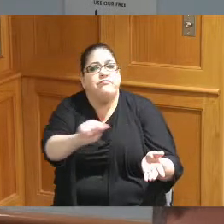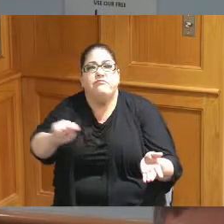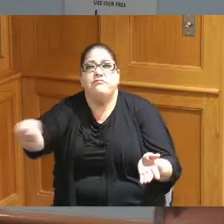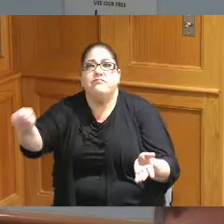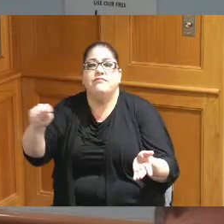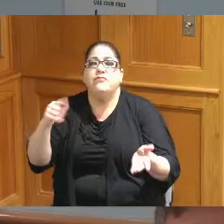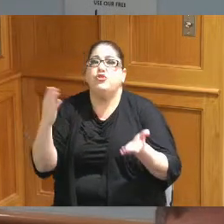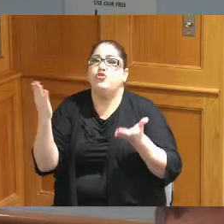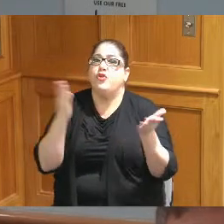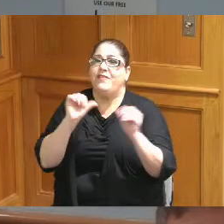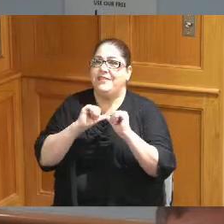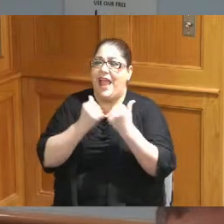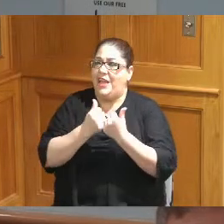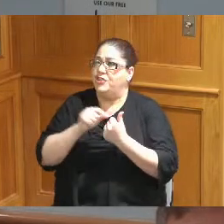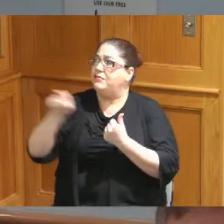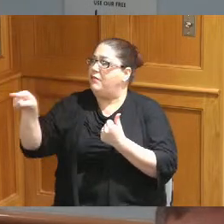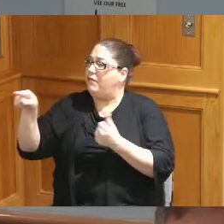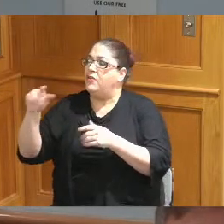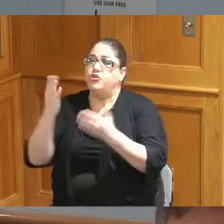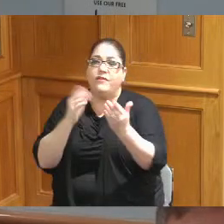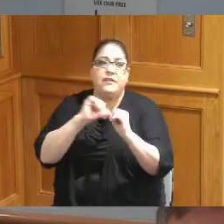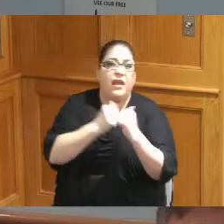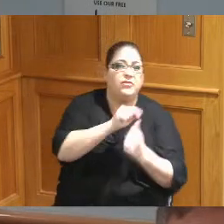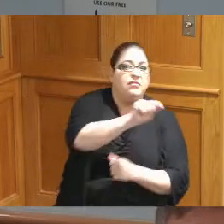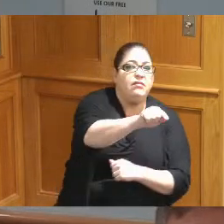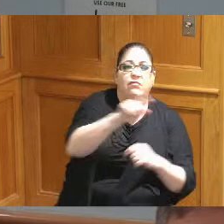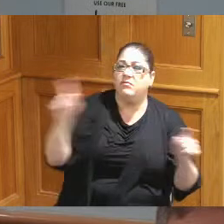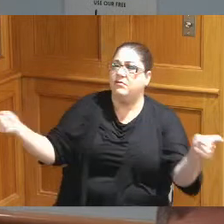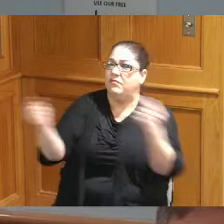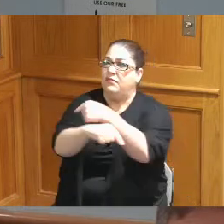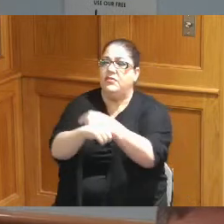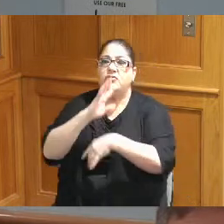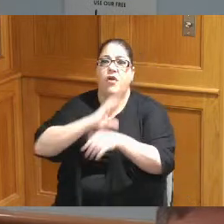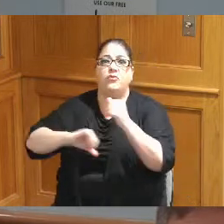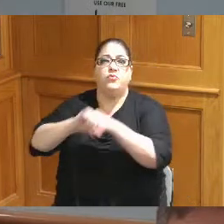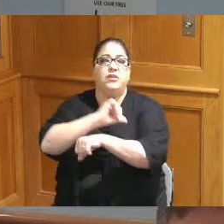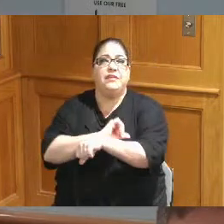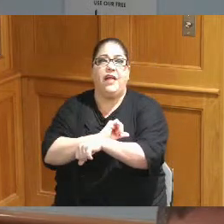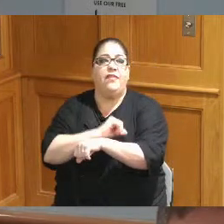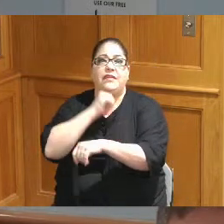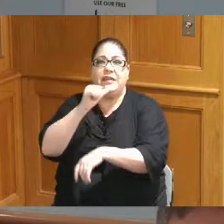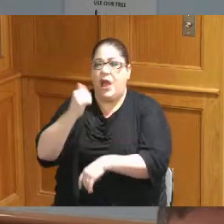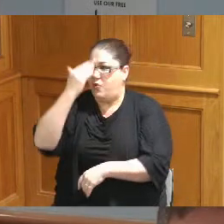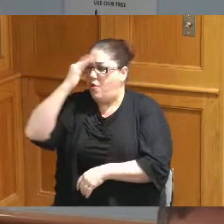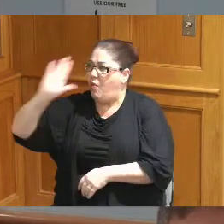agencies didn't really talk to each other very much much less coordinate their efforts so what